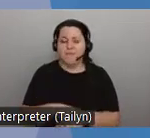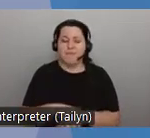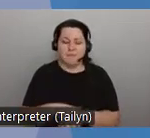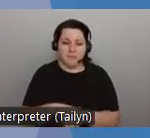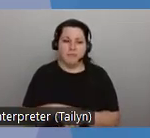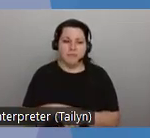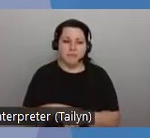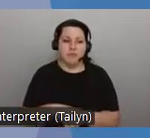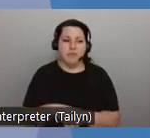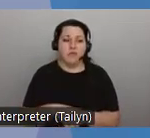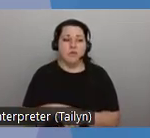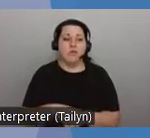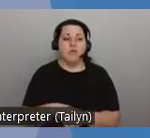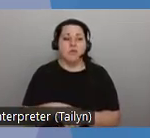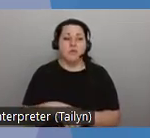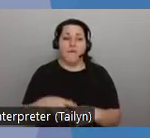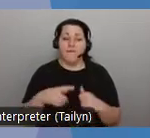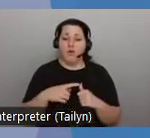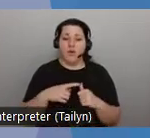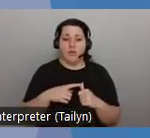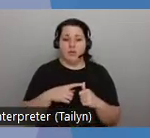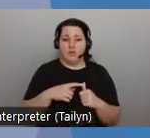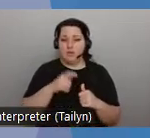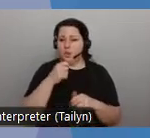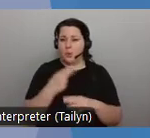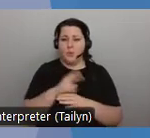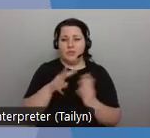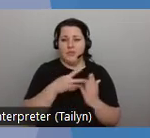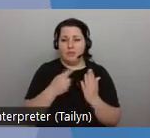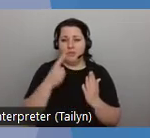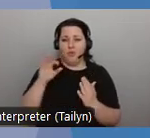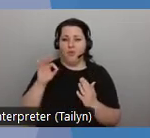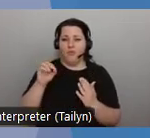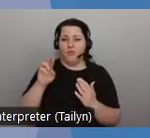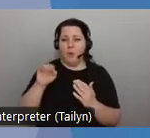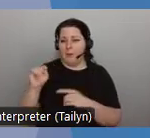they get used in the wrong way. So first thing or want to say is, don't